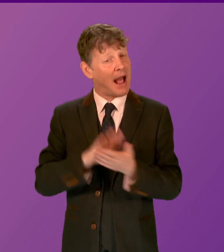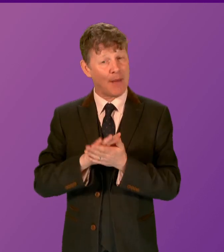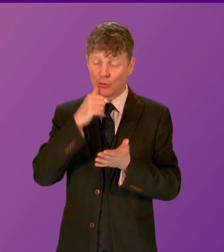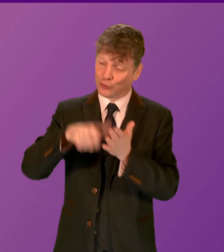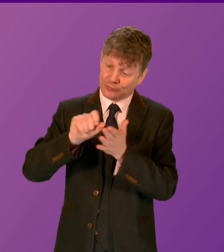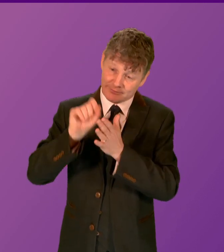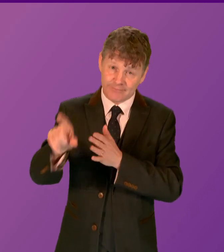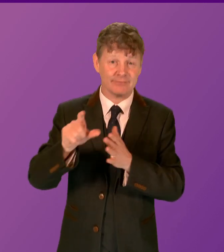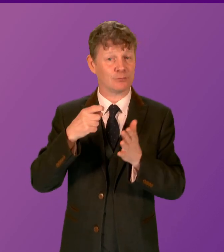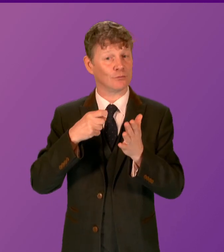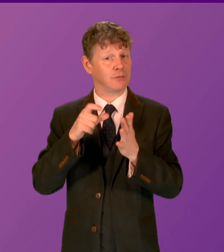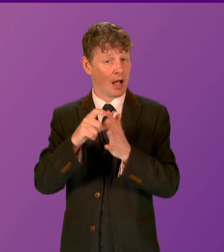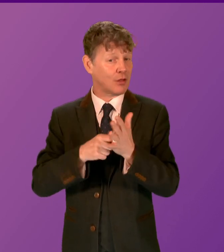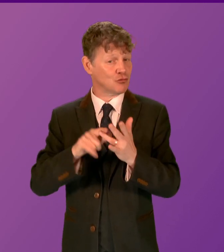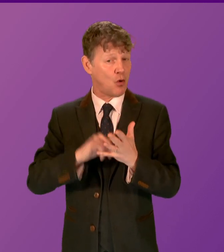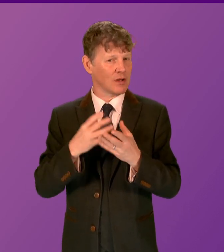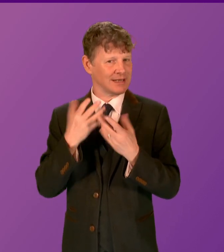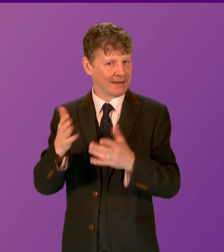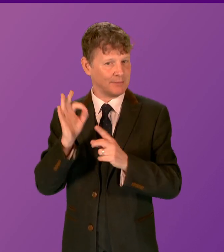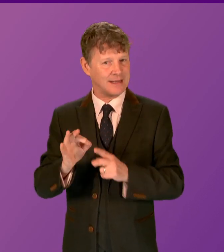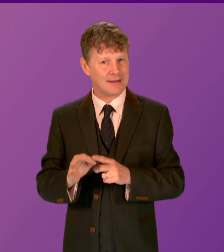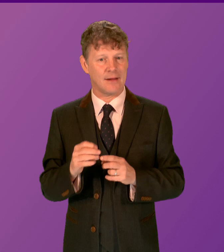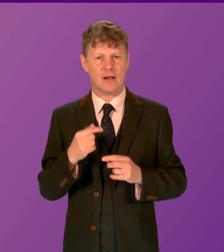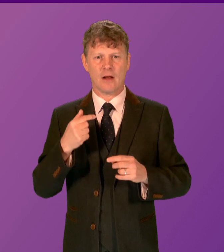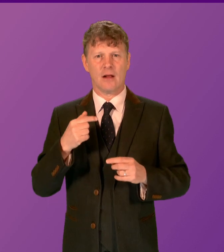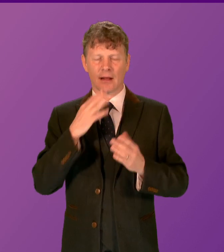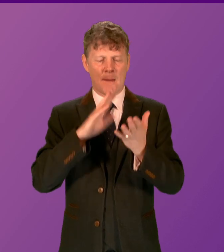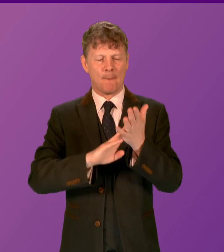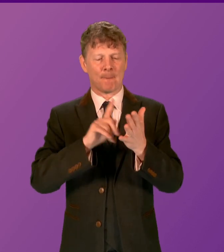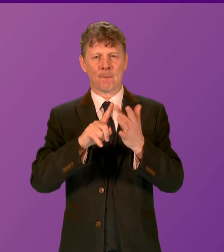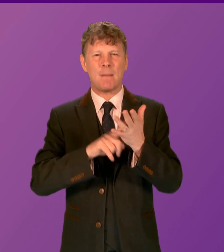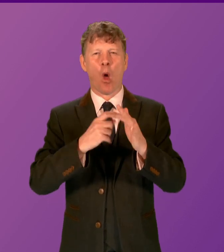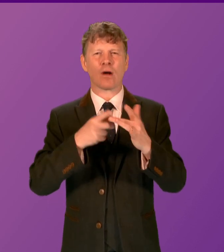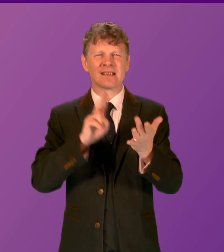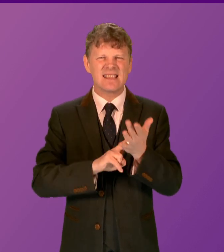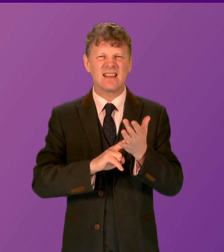We have ensured that there is greater carriage of naloxone, with more than 150,000 kits.